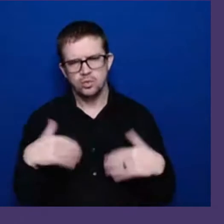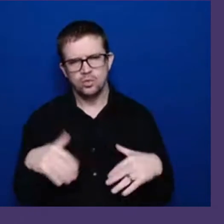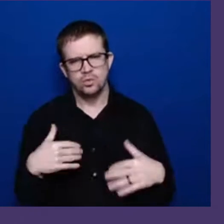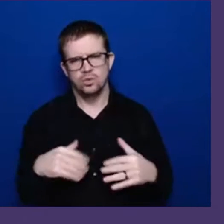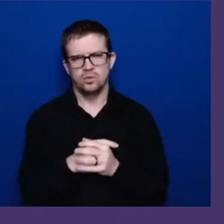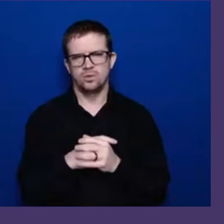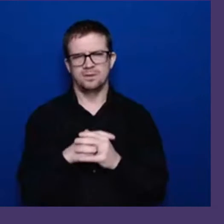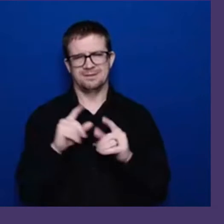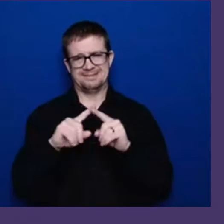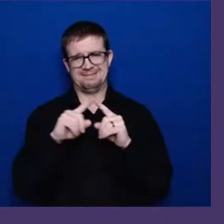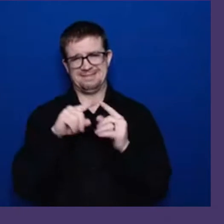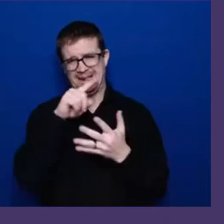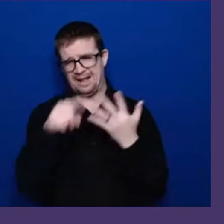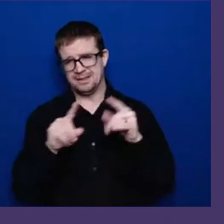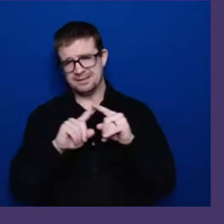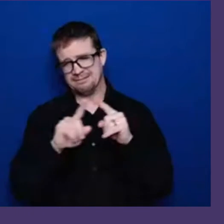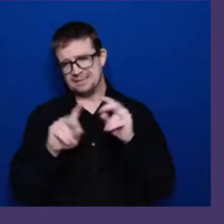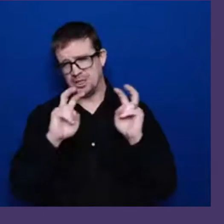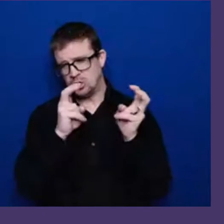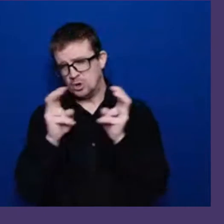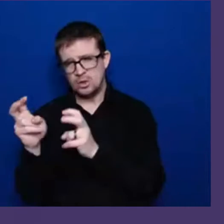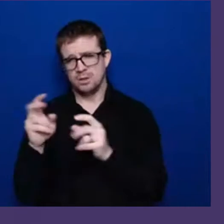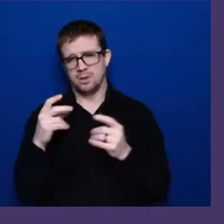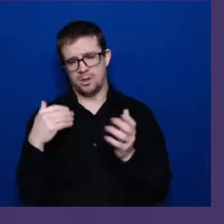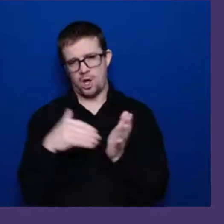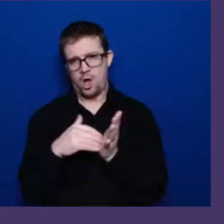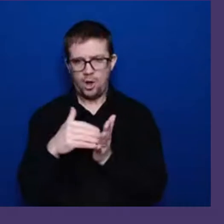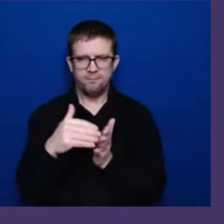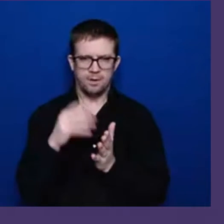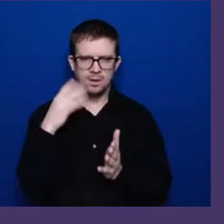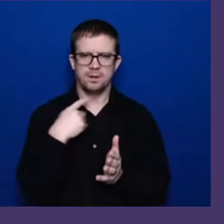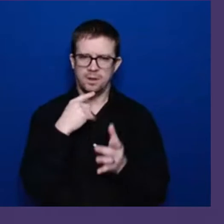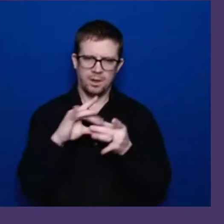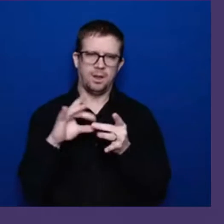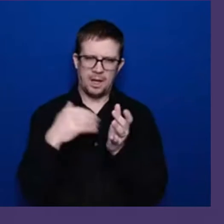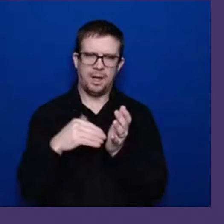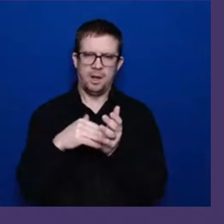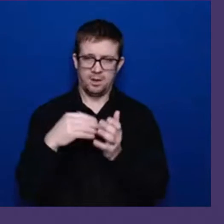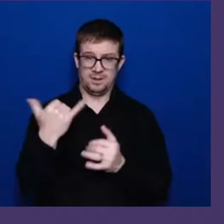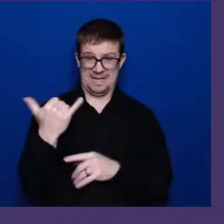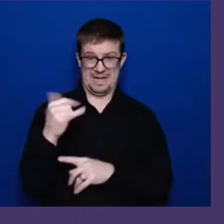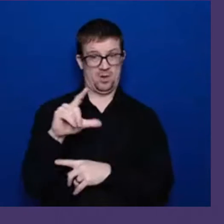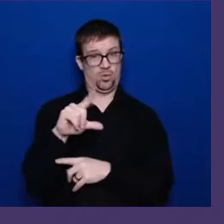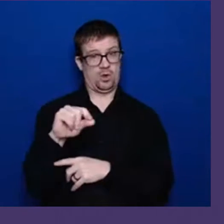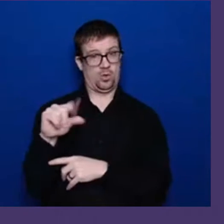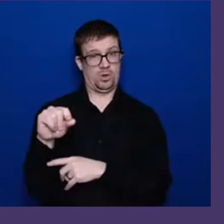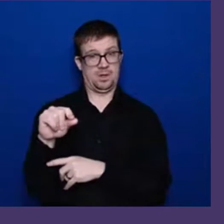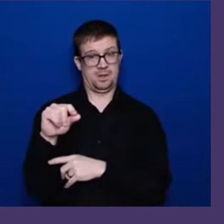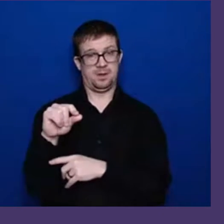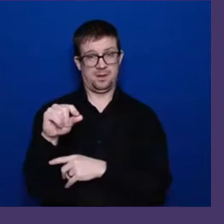but the year of 2020, being at the intersections, quite literally in